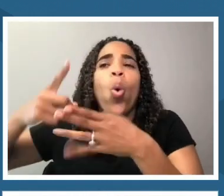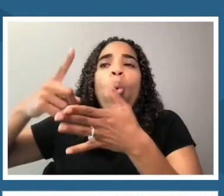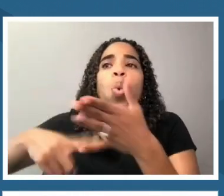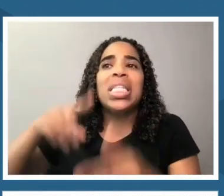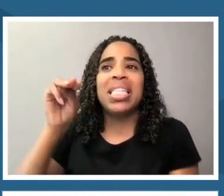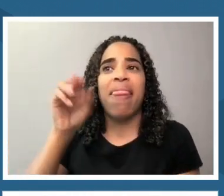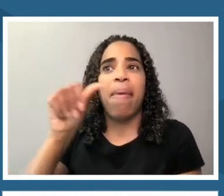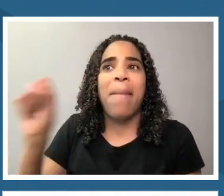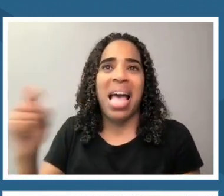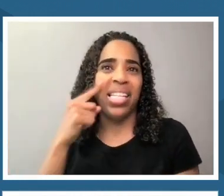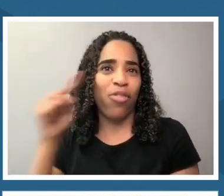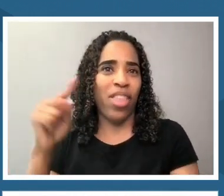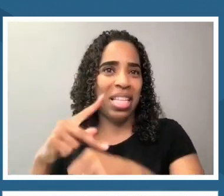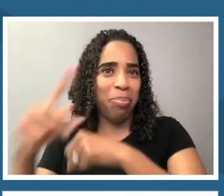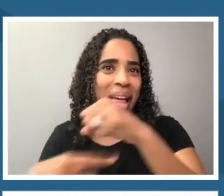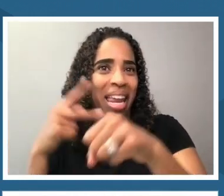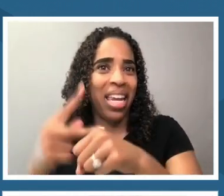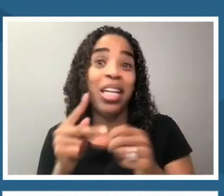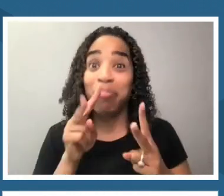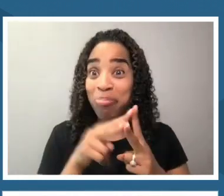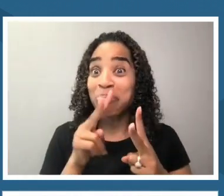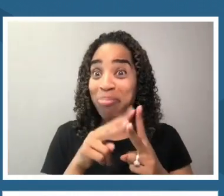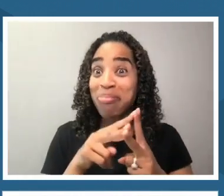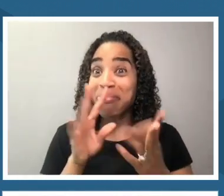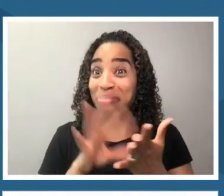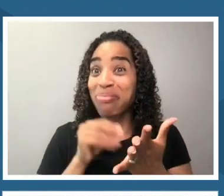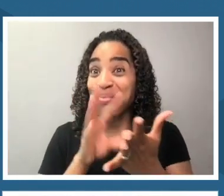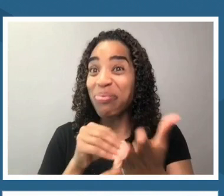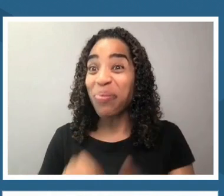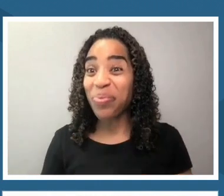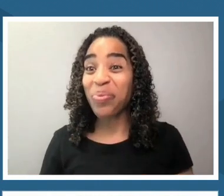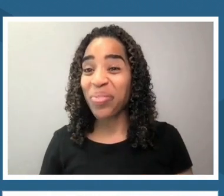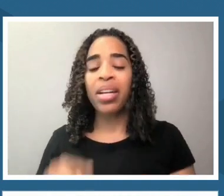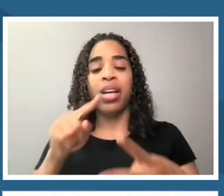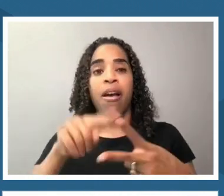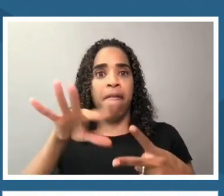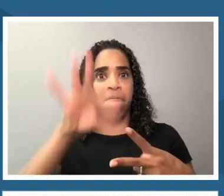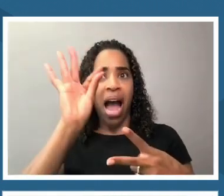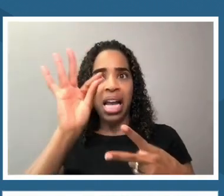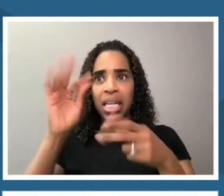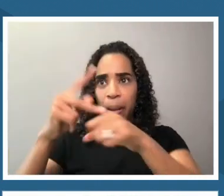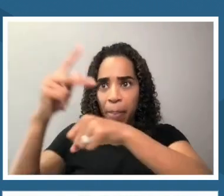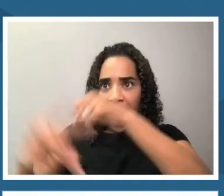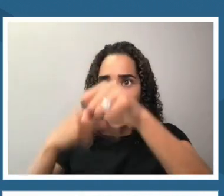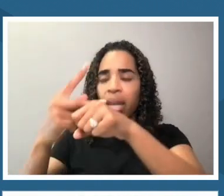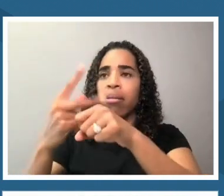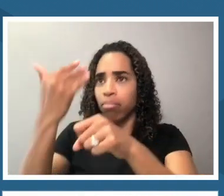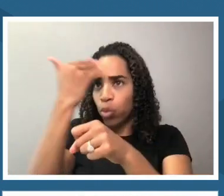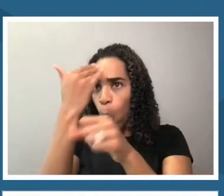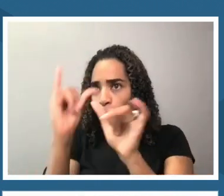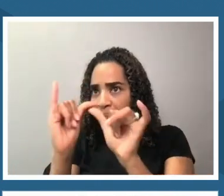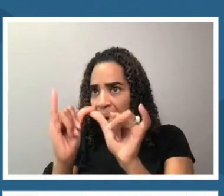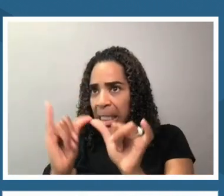so that's the main information that we get from these methods we discover the planets we can tell you the size we can